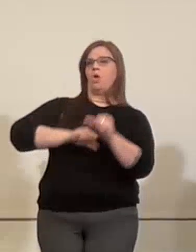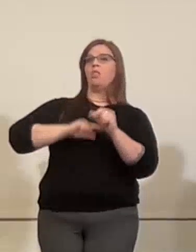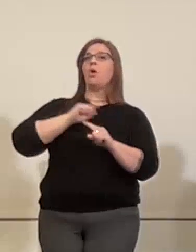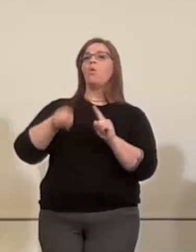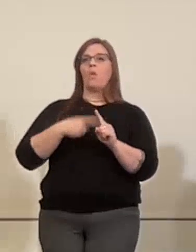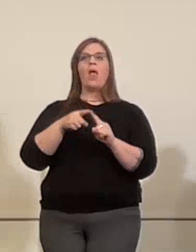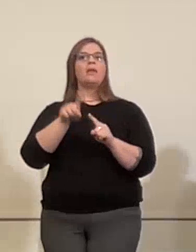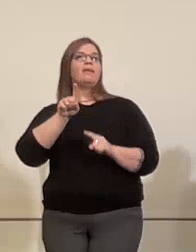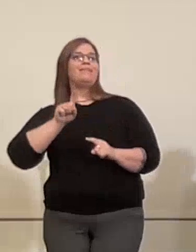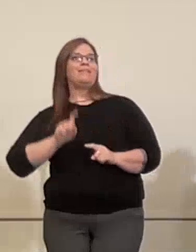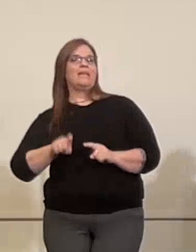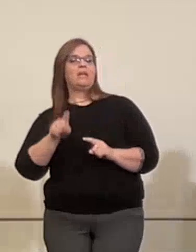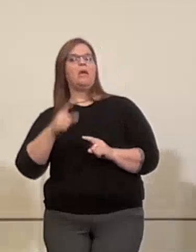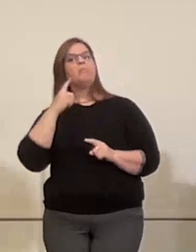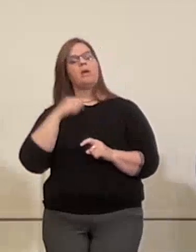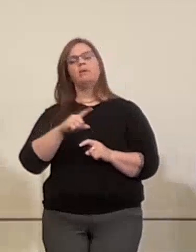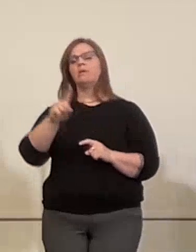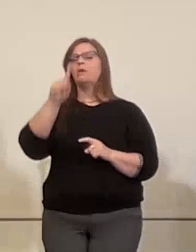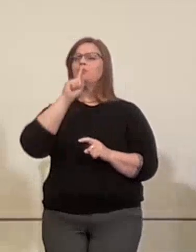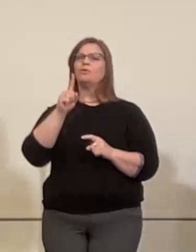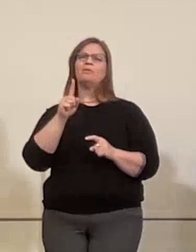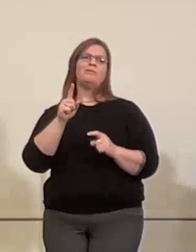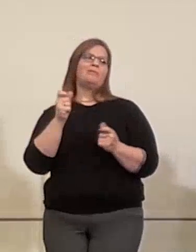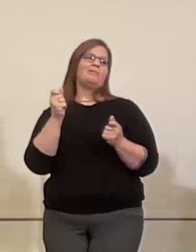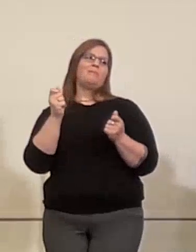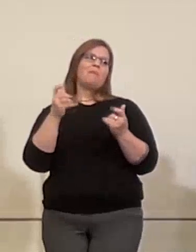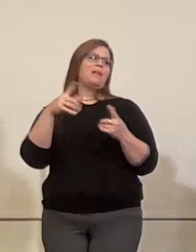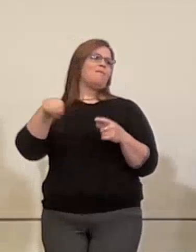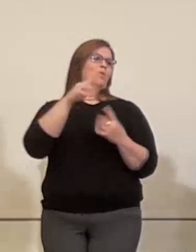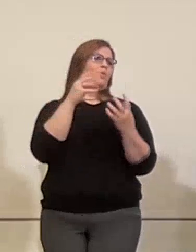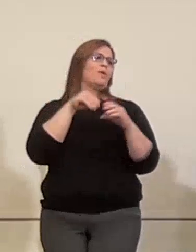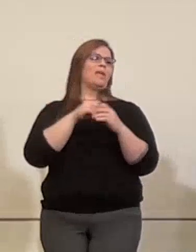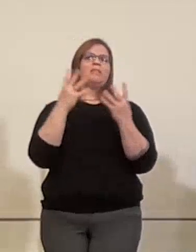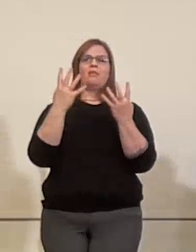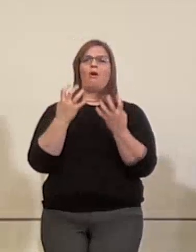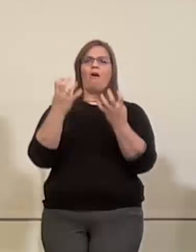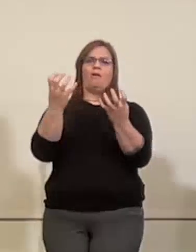Because I'm sure like many of you in the audience, there's way